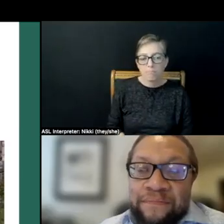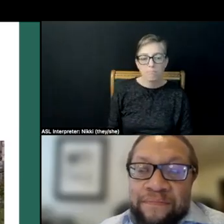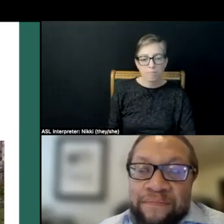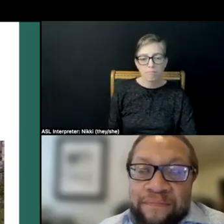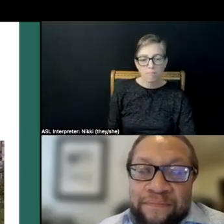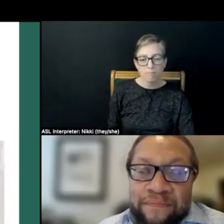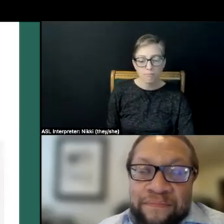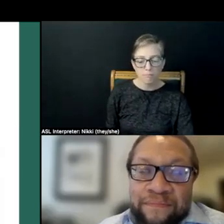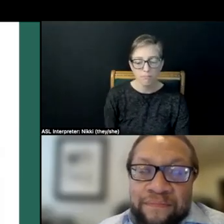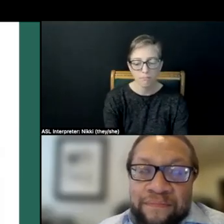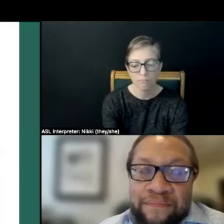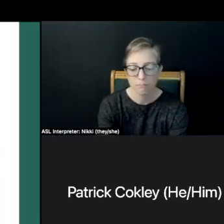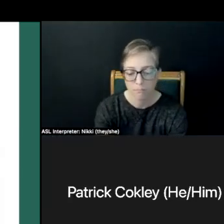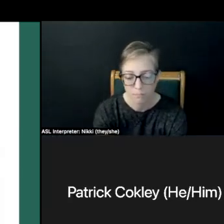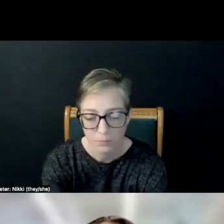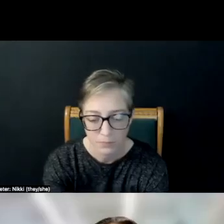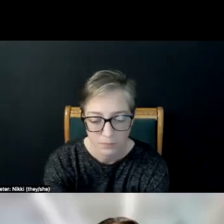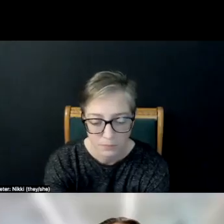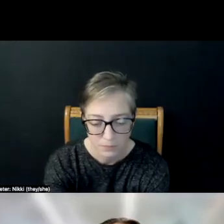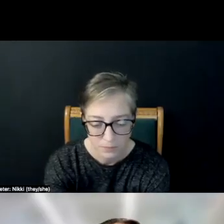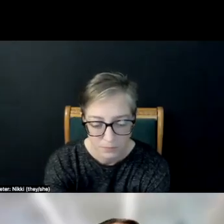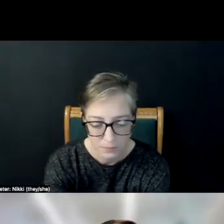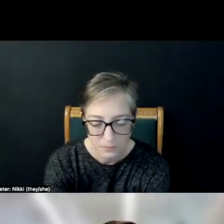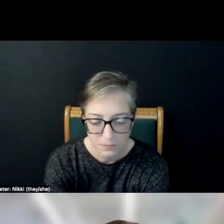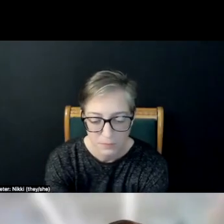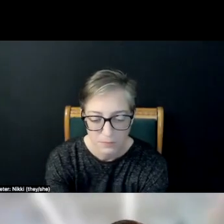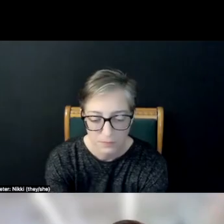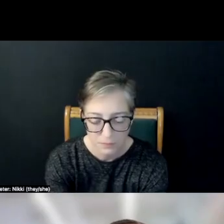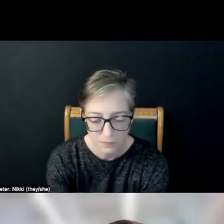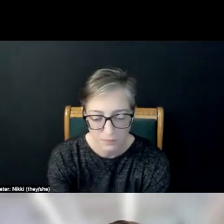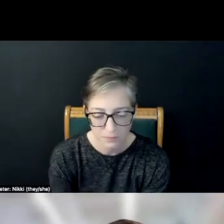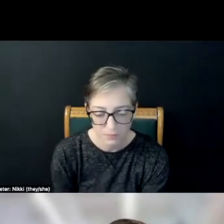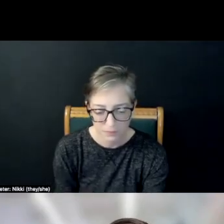We are going to move on to our last speaker.